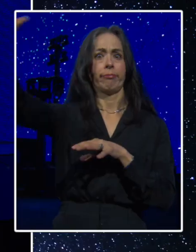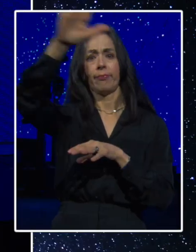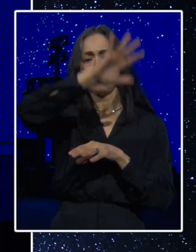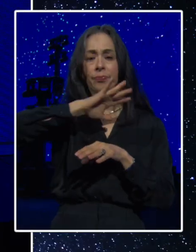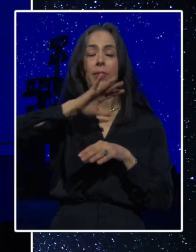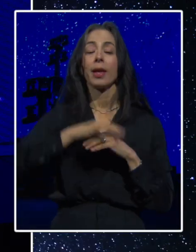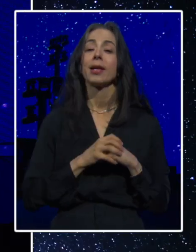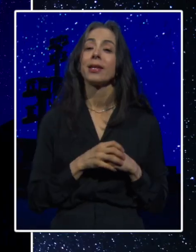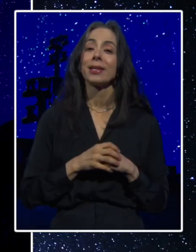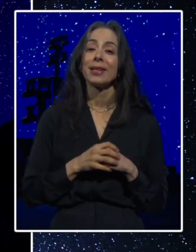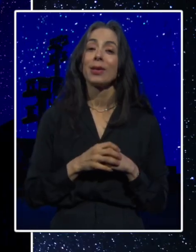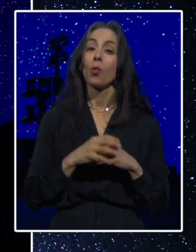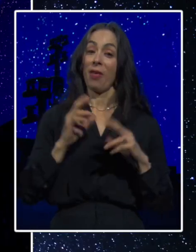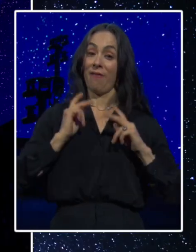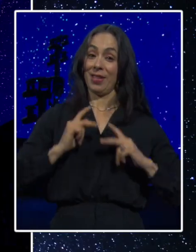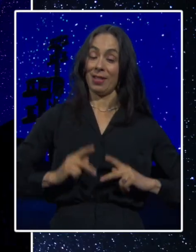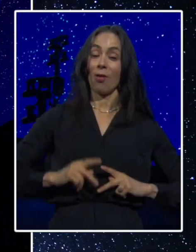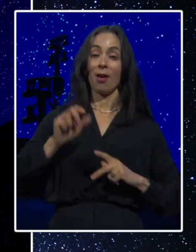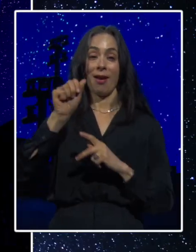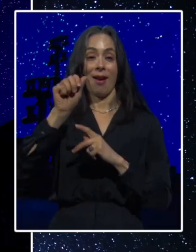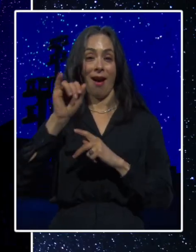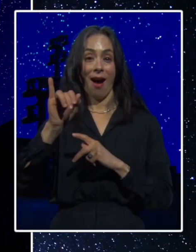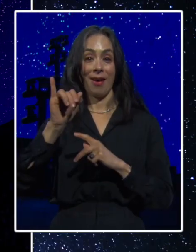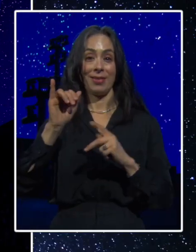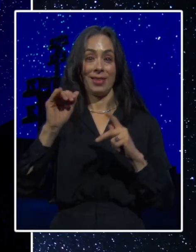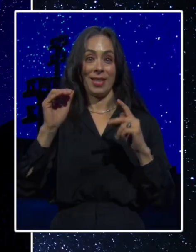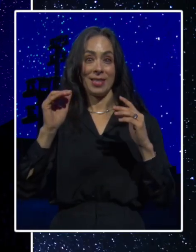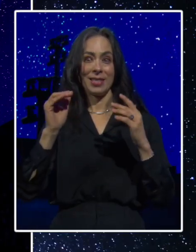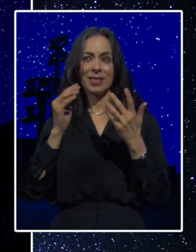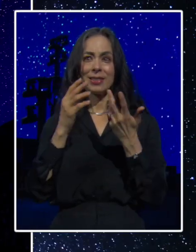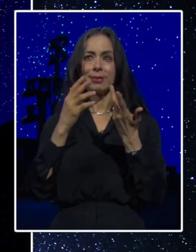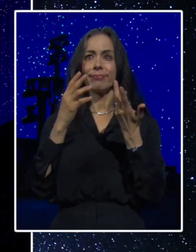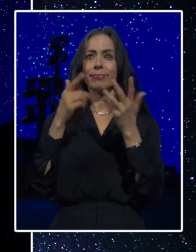And with physical AI, these advancements take shape in the material world,